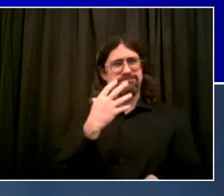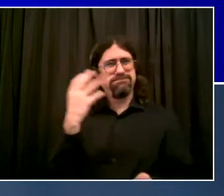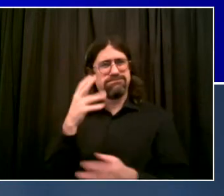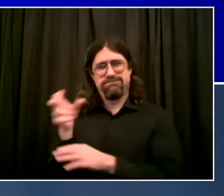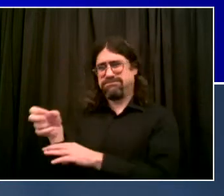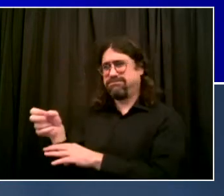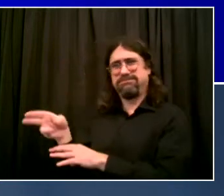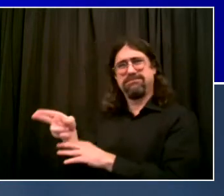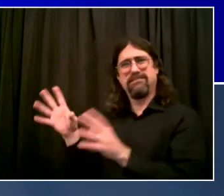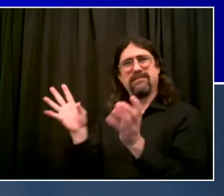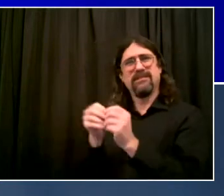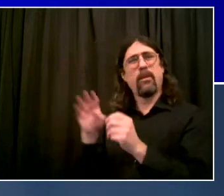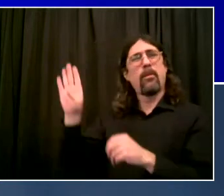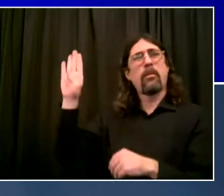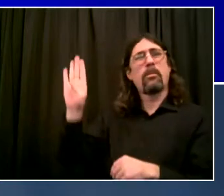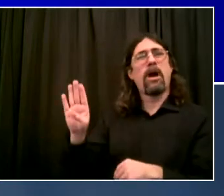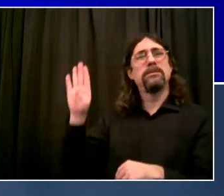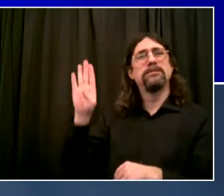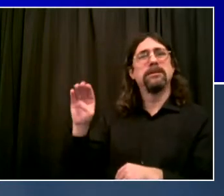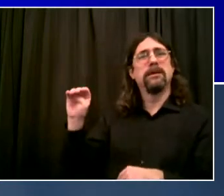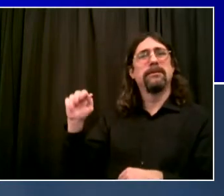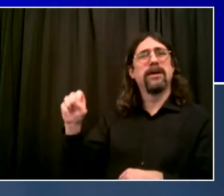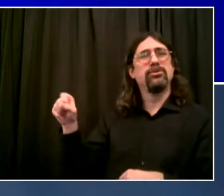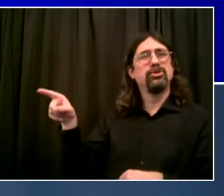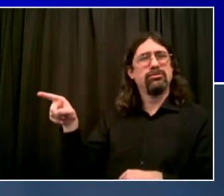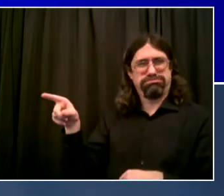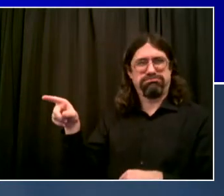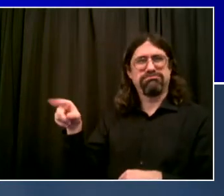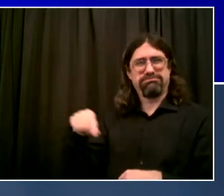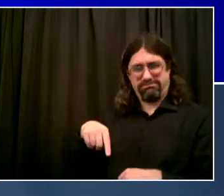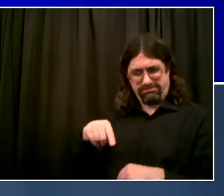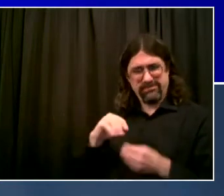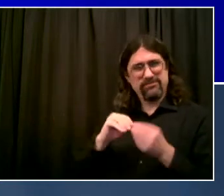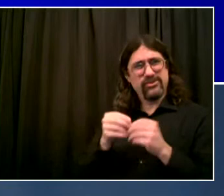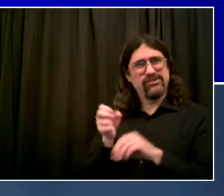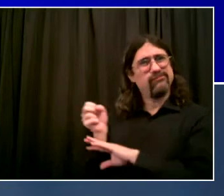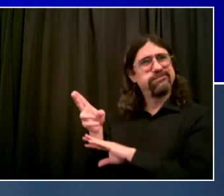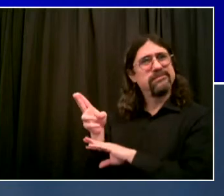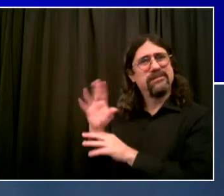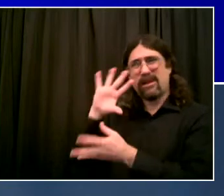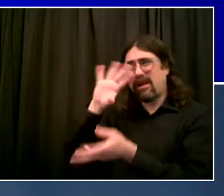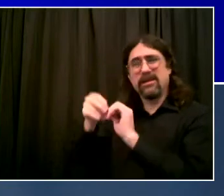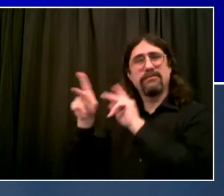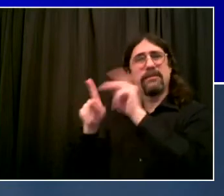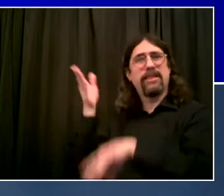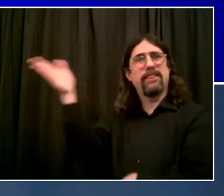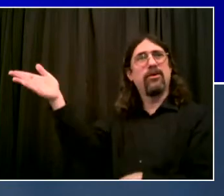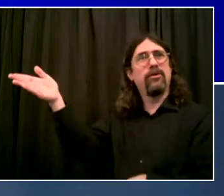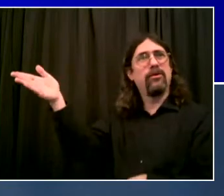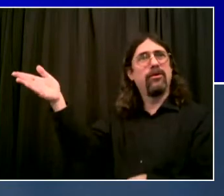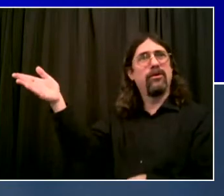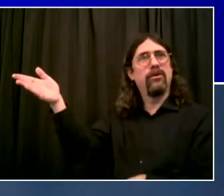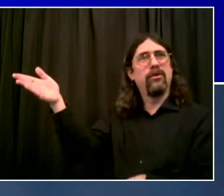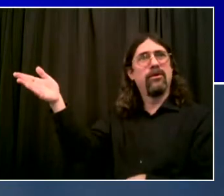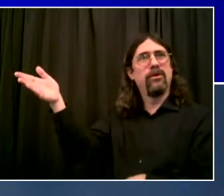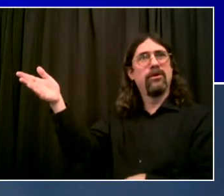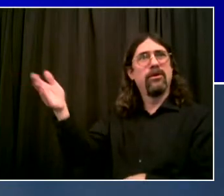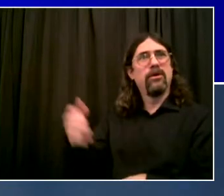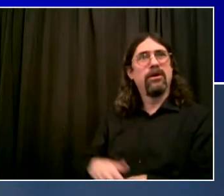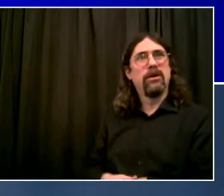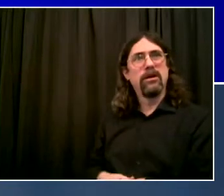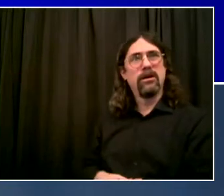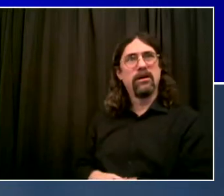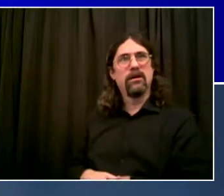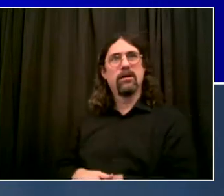BEEN RECEIVED